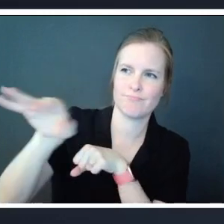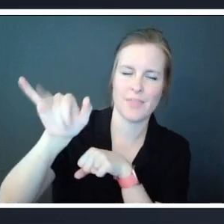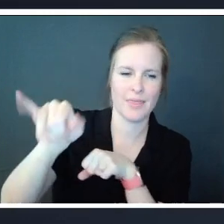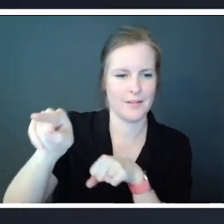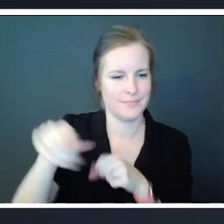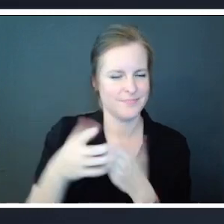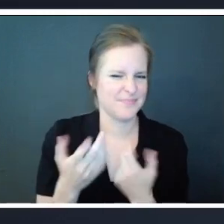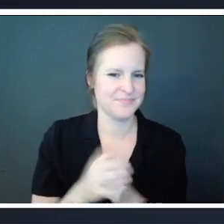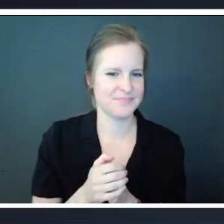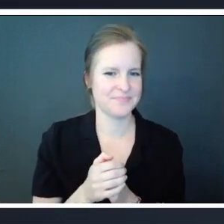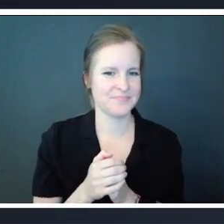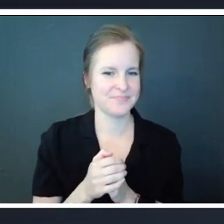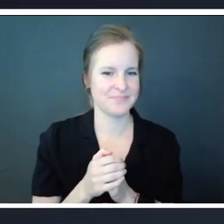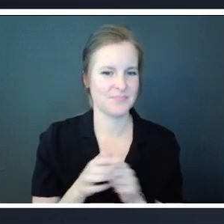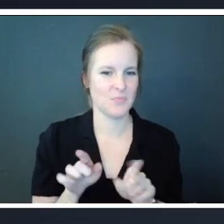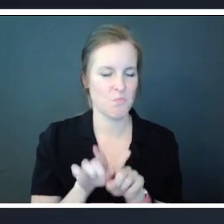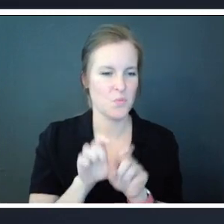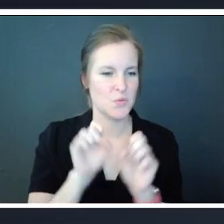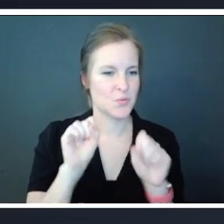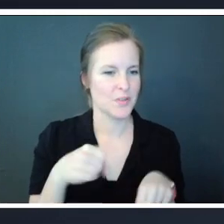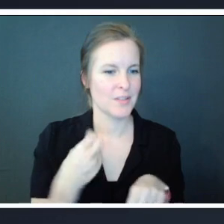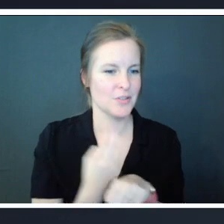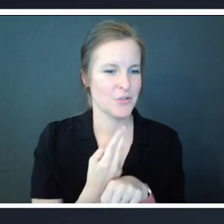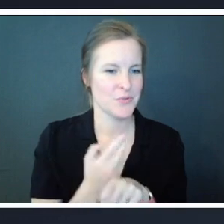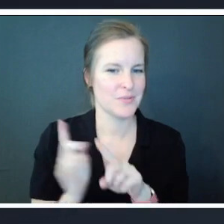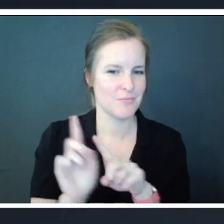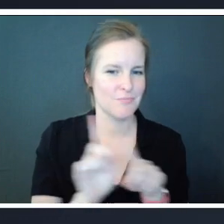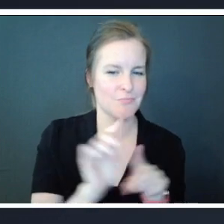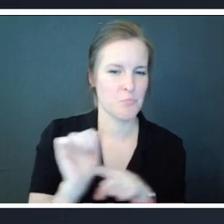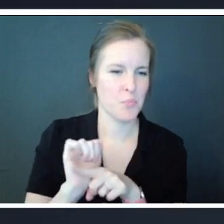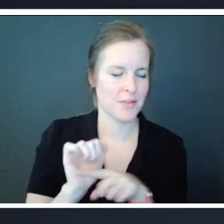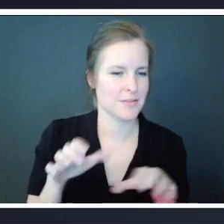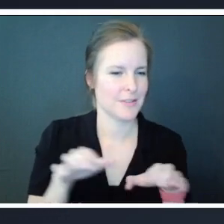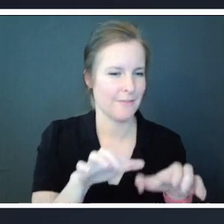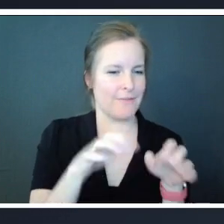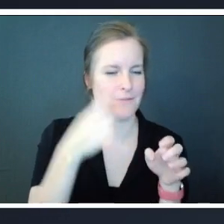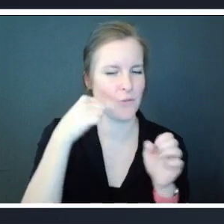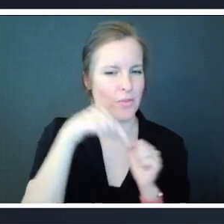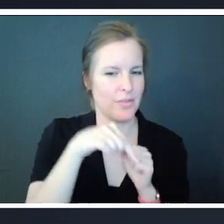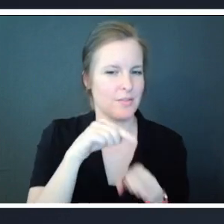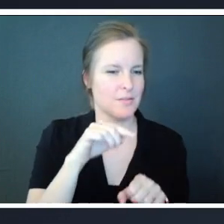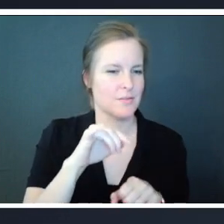career or the tools like we saw Mel. She shared a little bit more about the tools that she uses